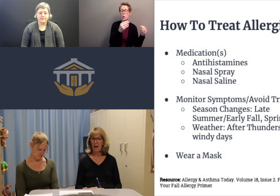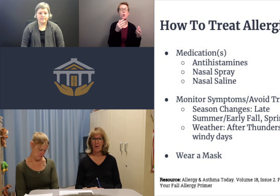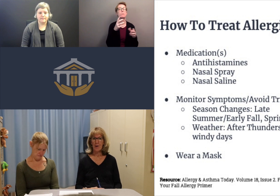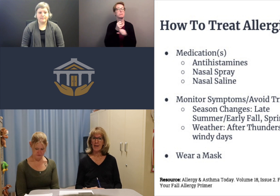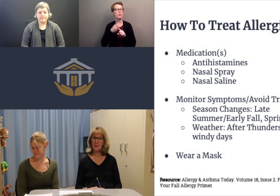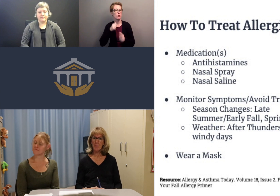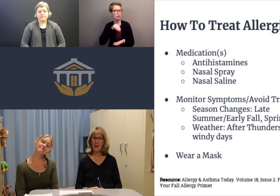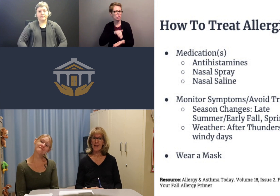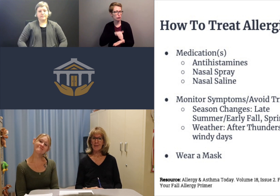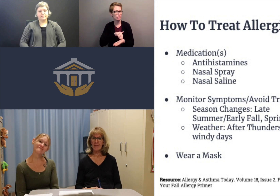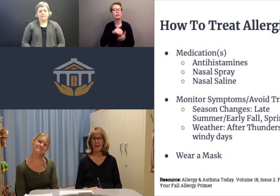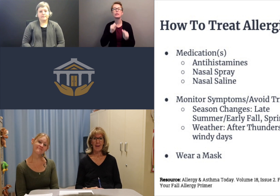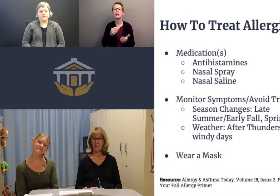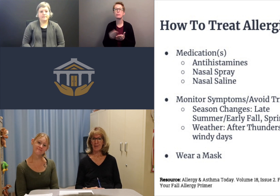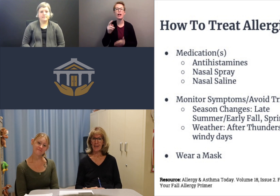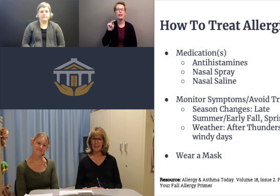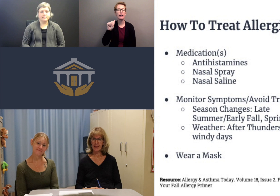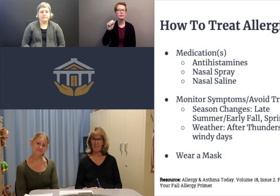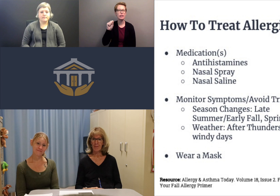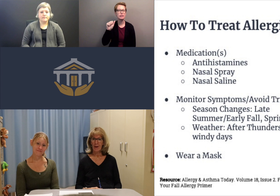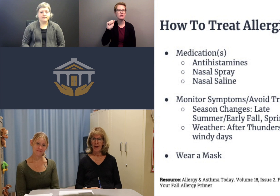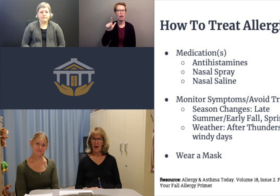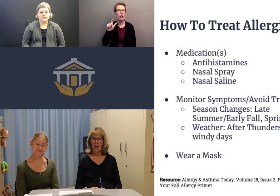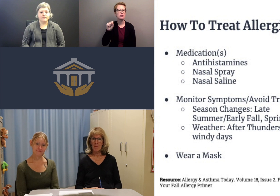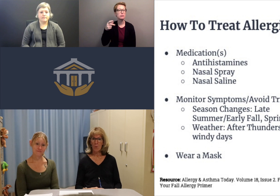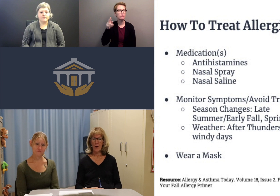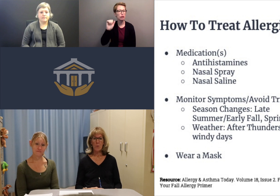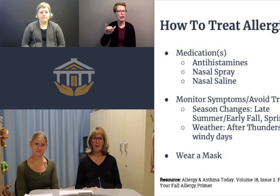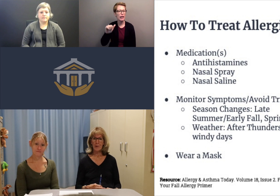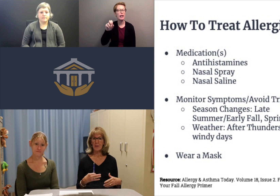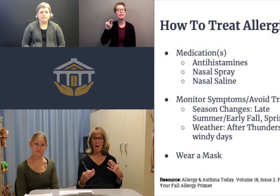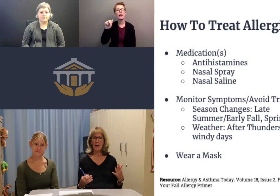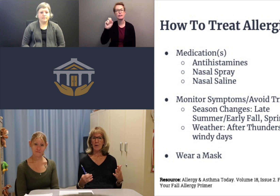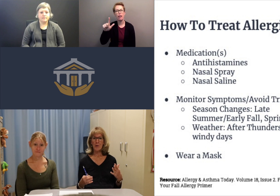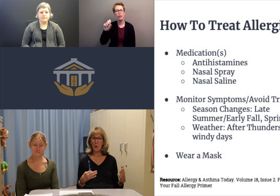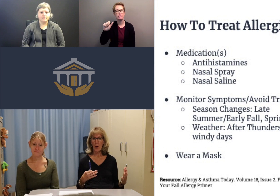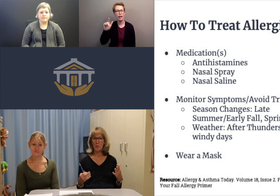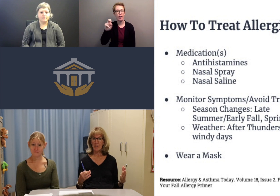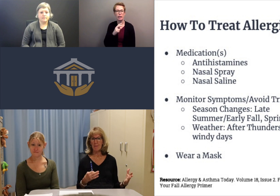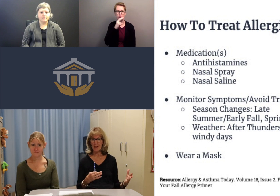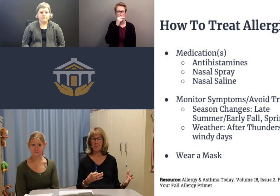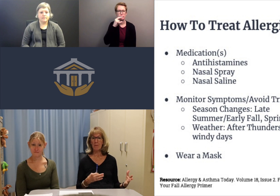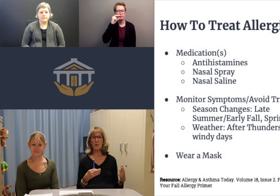There are nasal sprays and nasal saline. What you want to do is monitor your own symptoms to